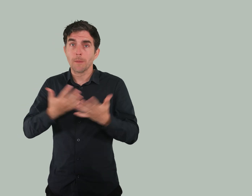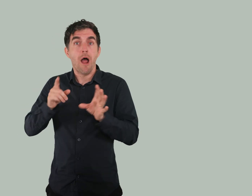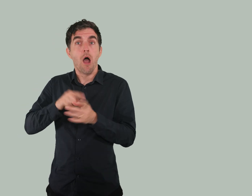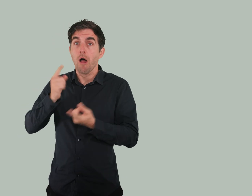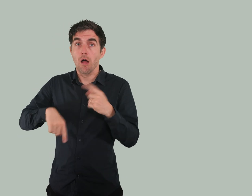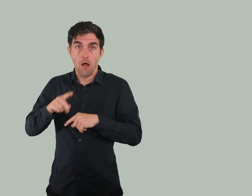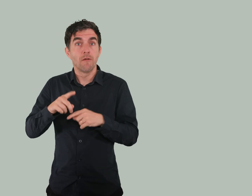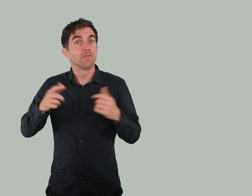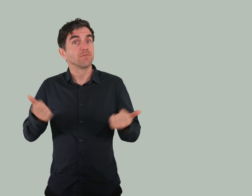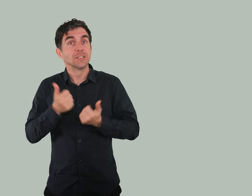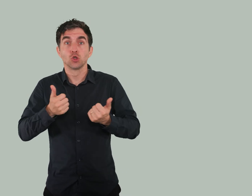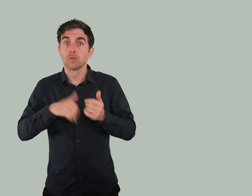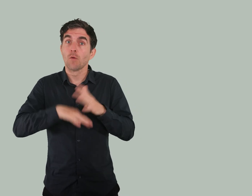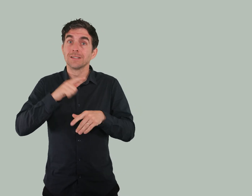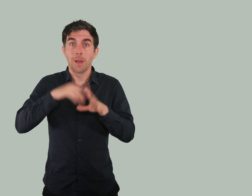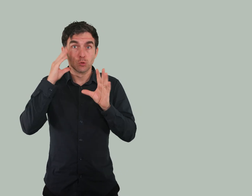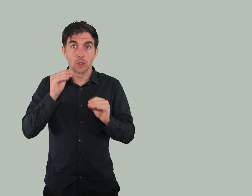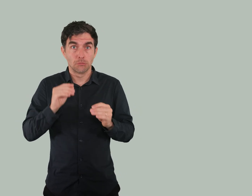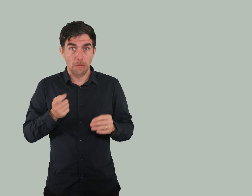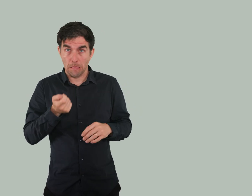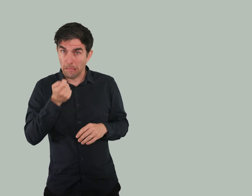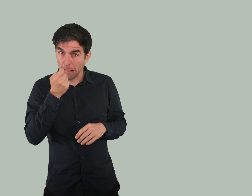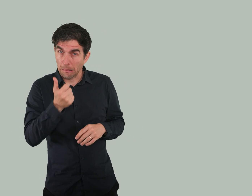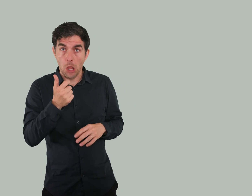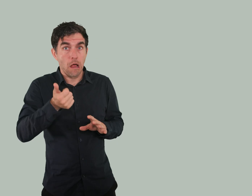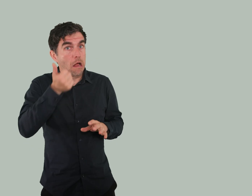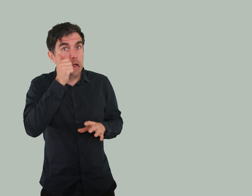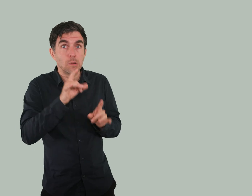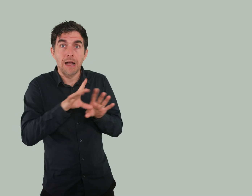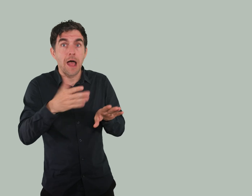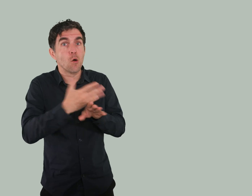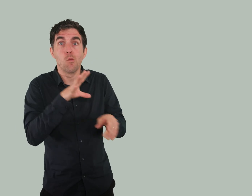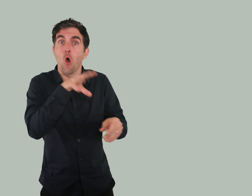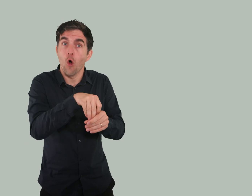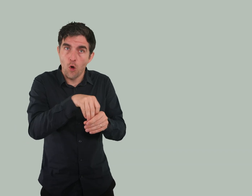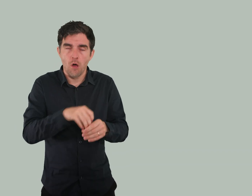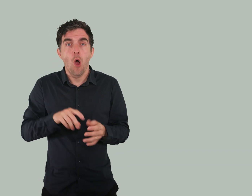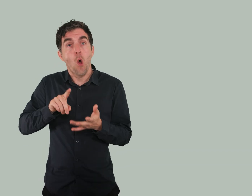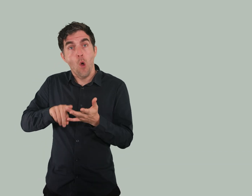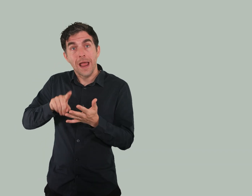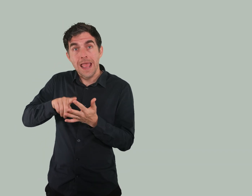Too many young people now leave full-time education with little or no direct exposure to working environments.